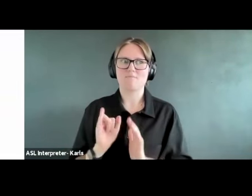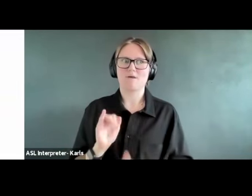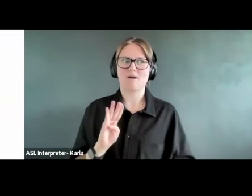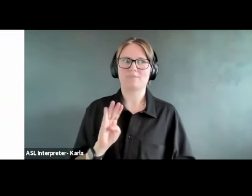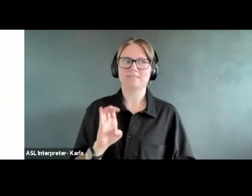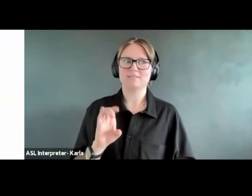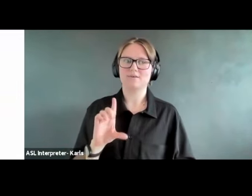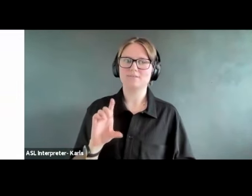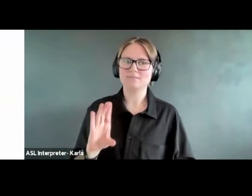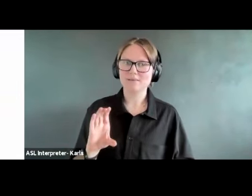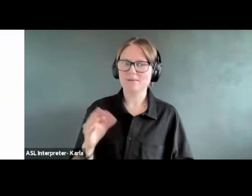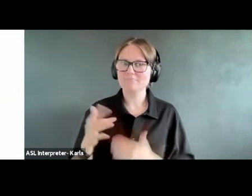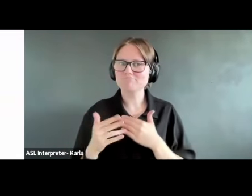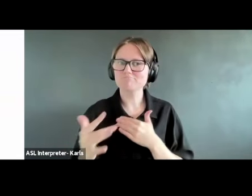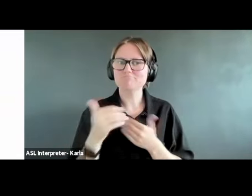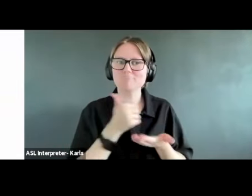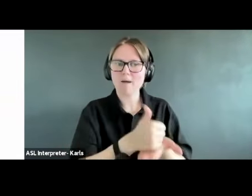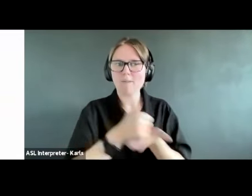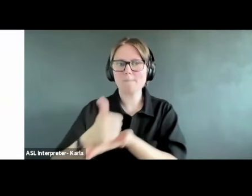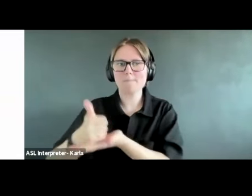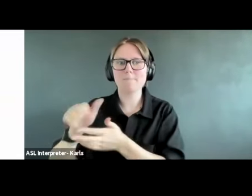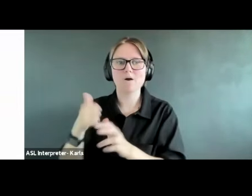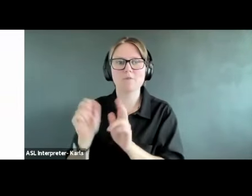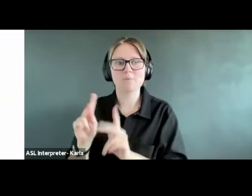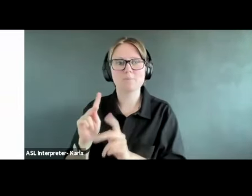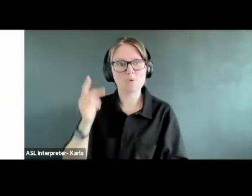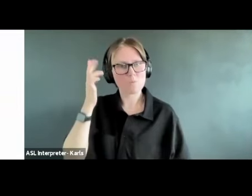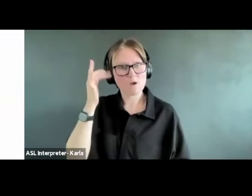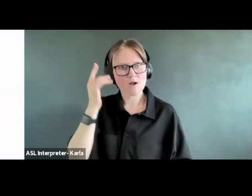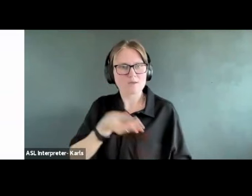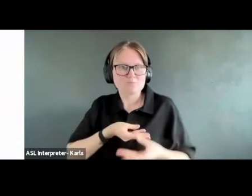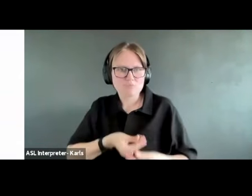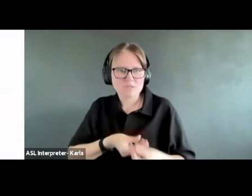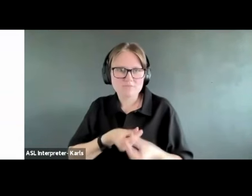people because breastfeeding is most definitely a journey